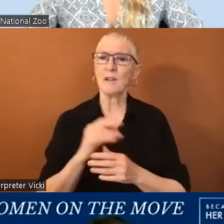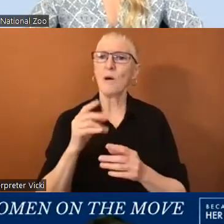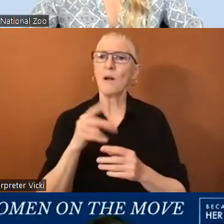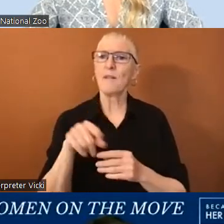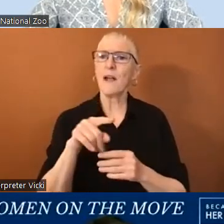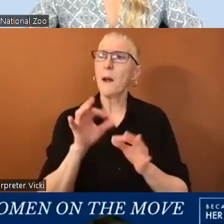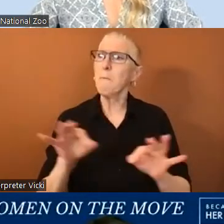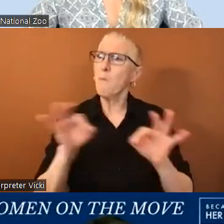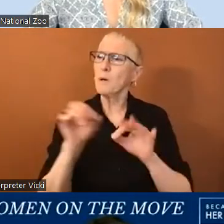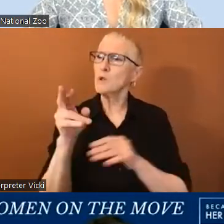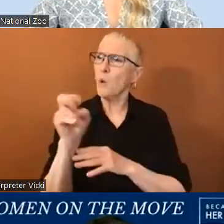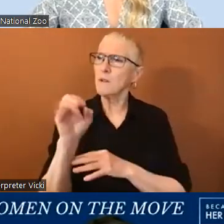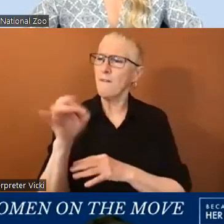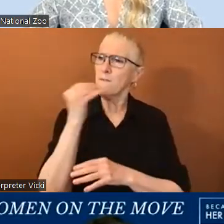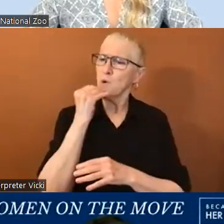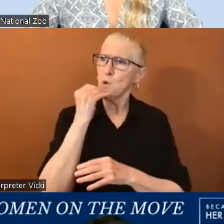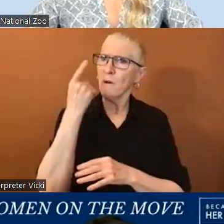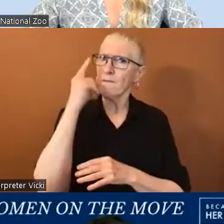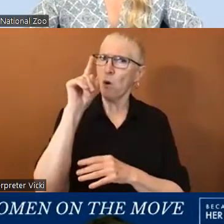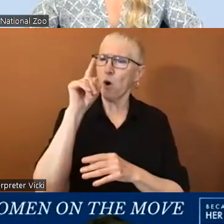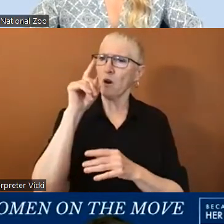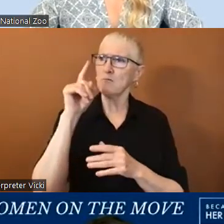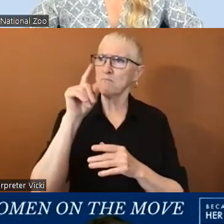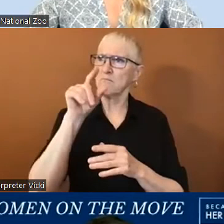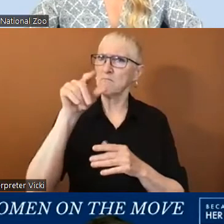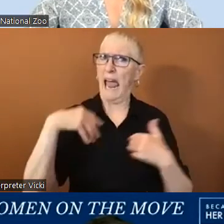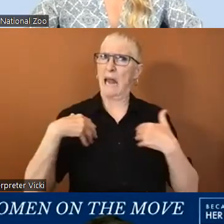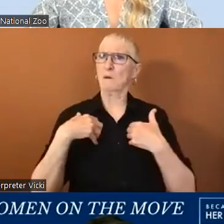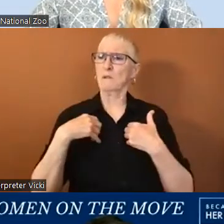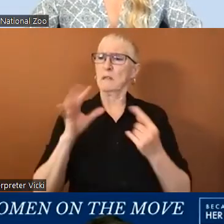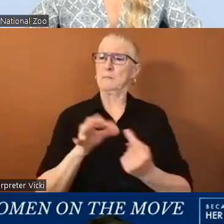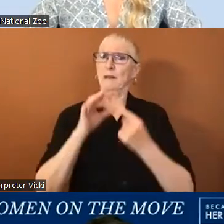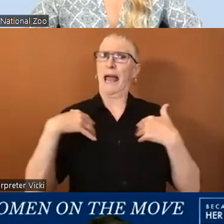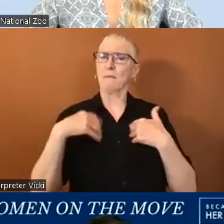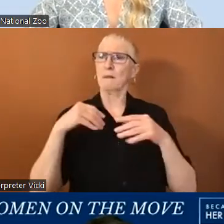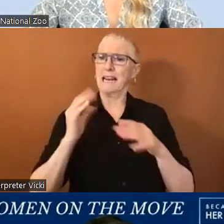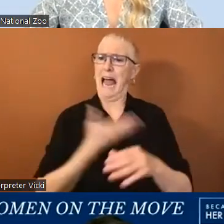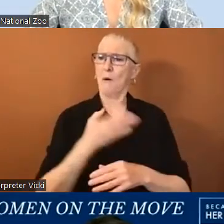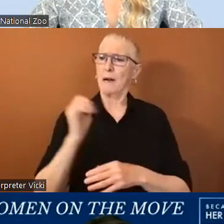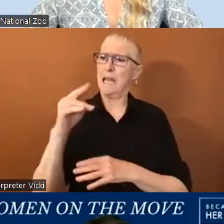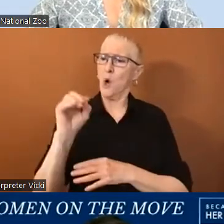source of food for really special animals in our ecosystem. Um, why are they coming in to